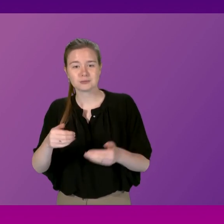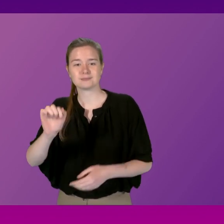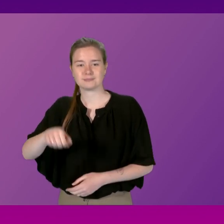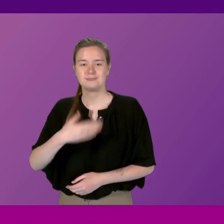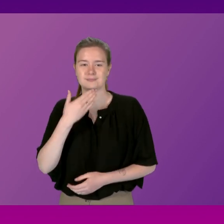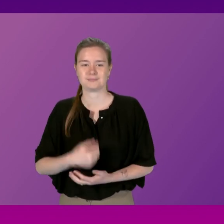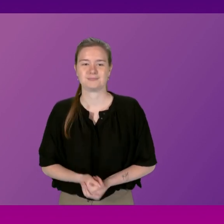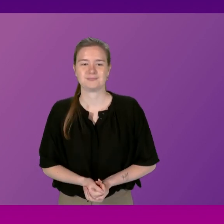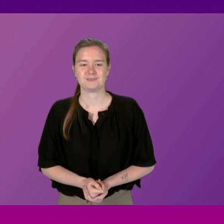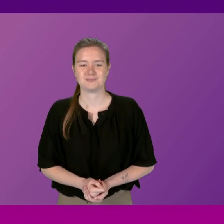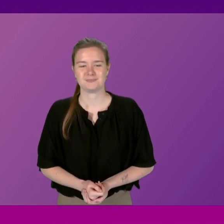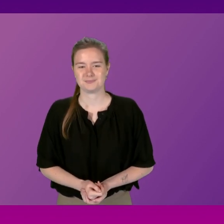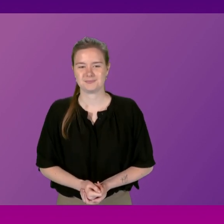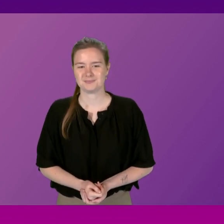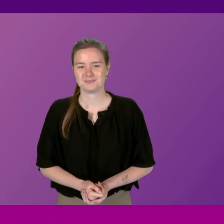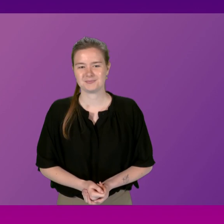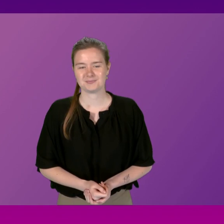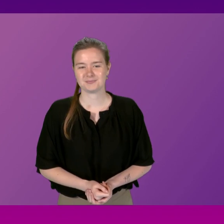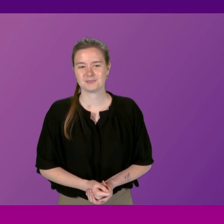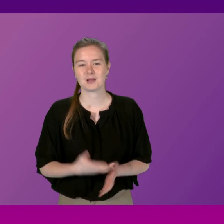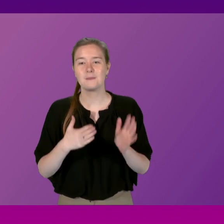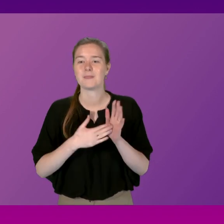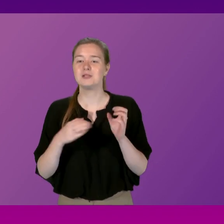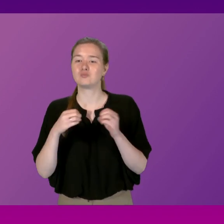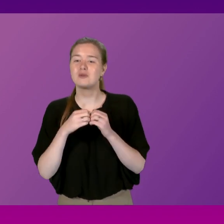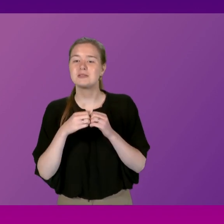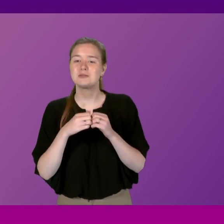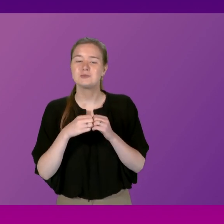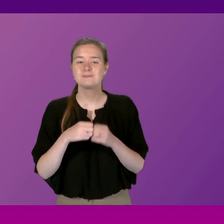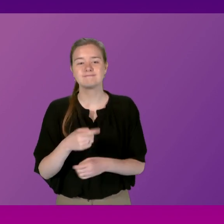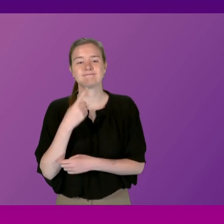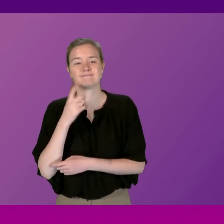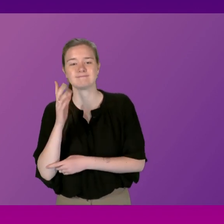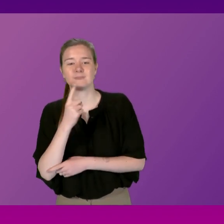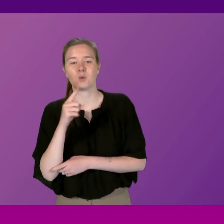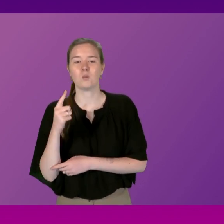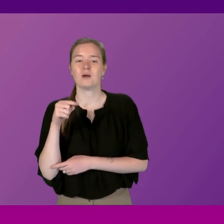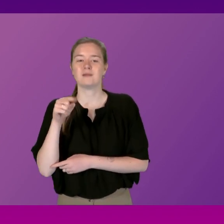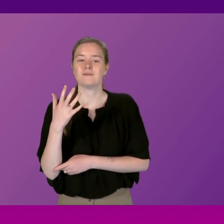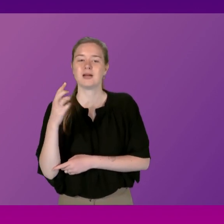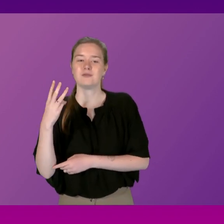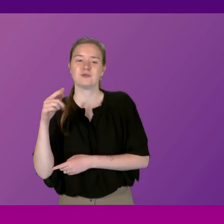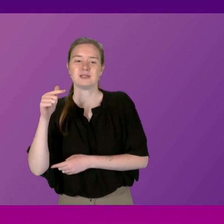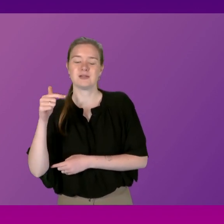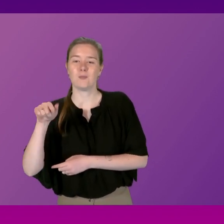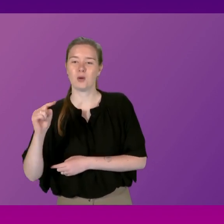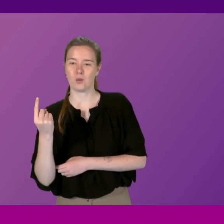that the COVID-19 pandemic and the cost of living crisis continue to have on disabled people’s human rights and equality; welcomes the action being taken across the Scottish Government, including reopening the Independent Living Fund in Scotland, with an initial investment of £9 million, and a commitment to develop and implement an Immediate Priorities Plan for Disabled People; notes the recent consultation on a Human Rights Bill to incorporate economic, social and cultural rights and rights for disabled people into Scots law, which, if effectively implemented, will help secure a life of dignity for all, including the most